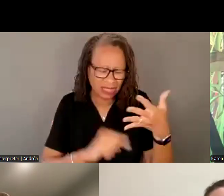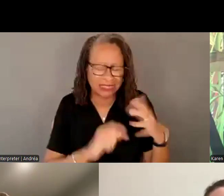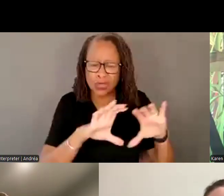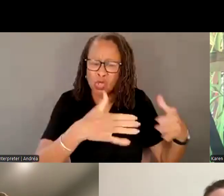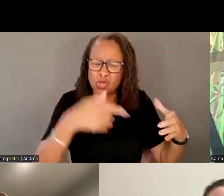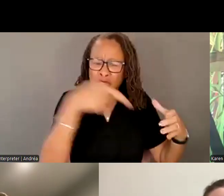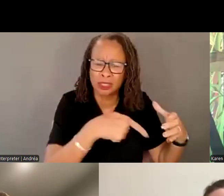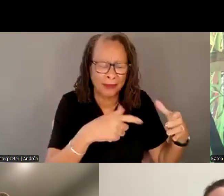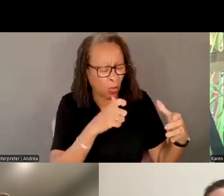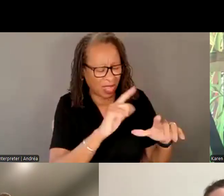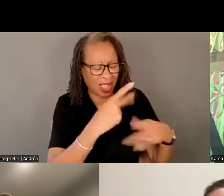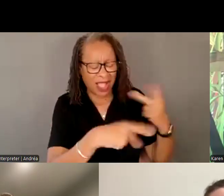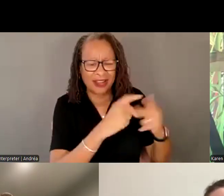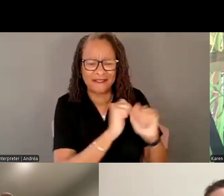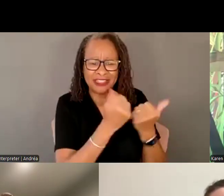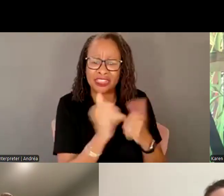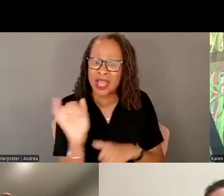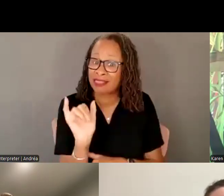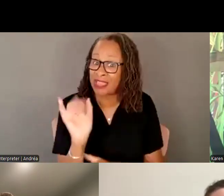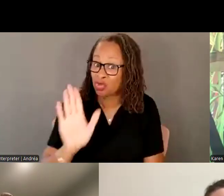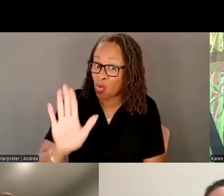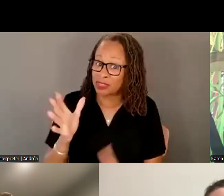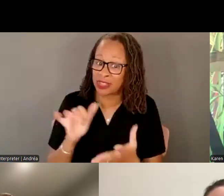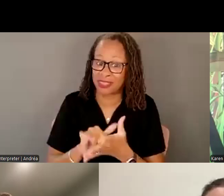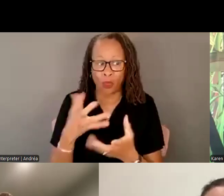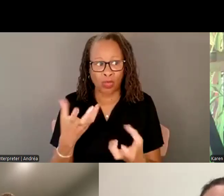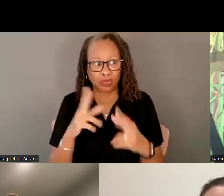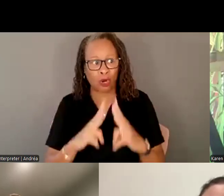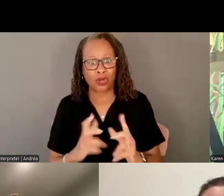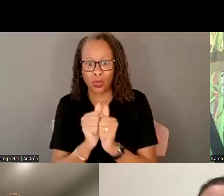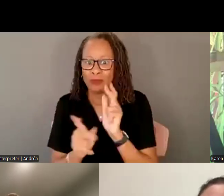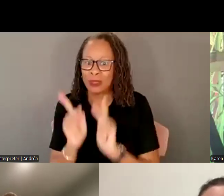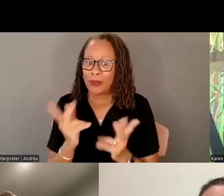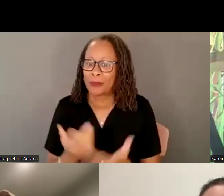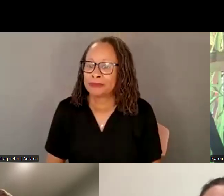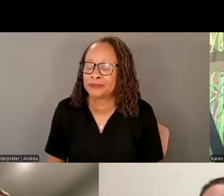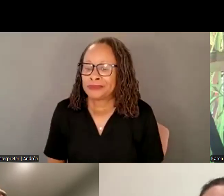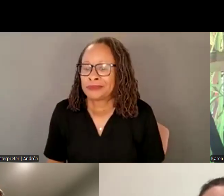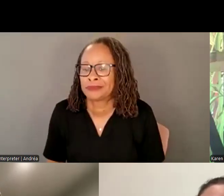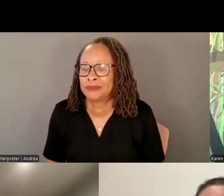and these organizations like yours that want to partner with people? Yeah.